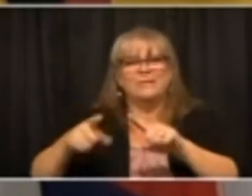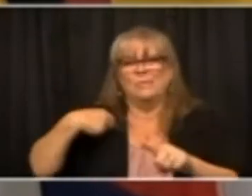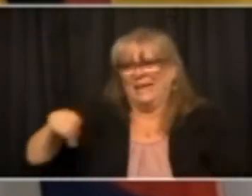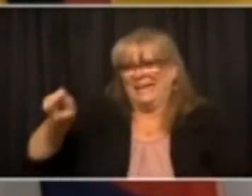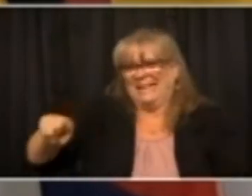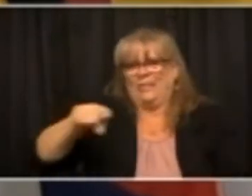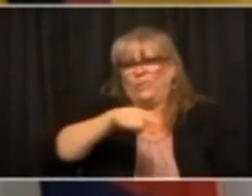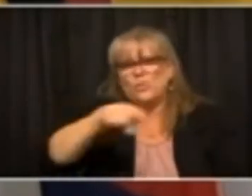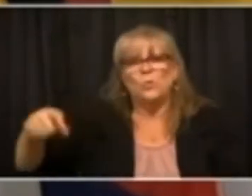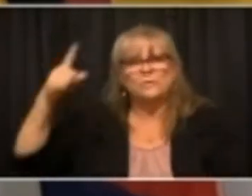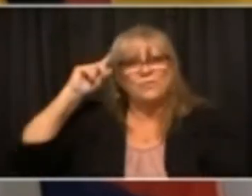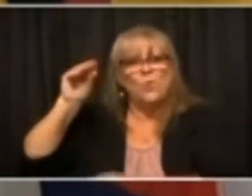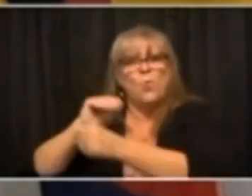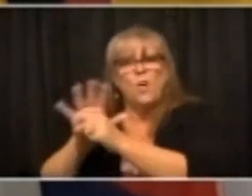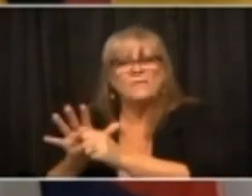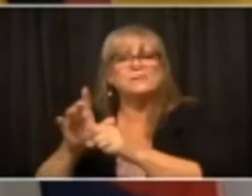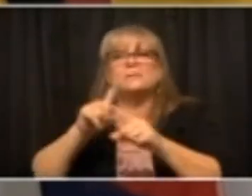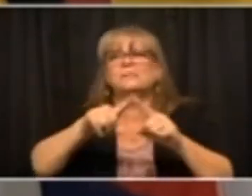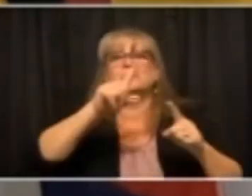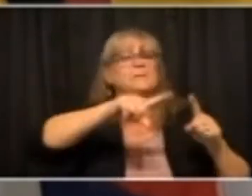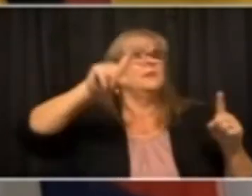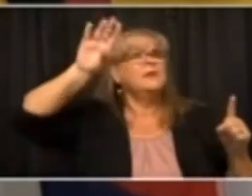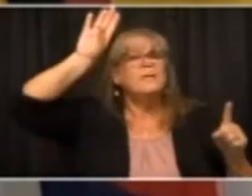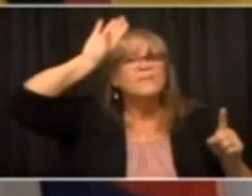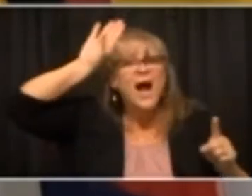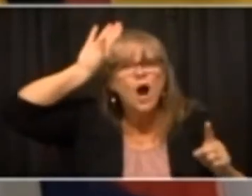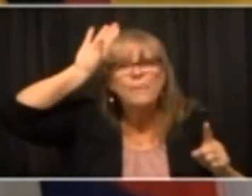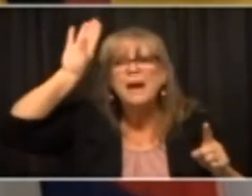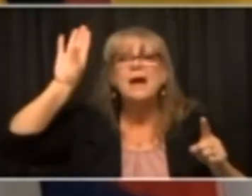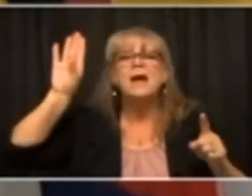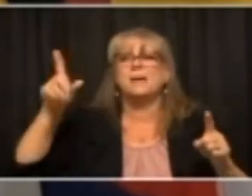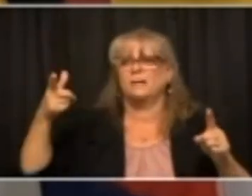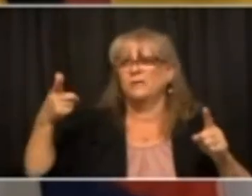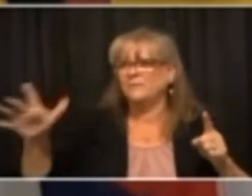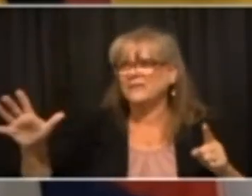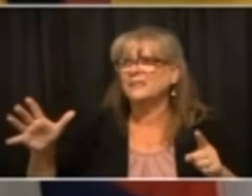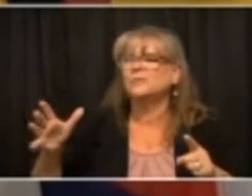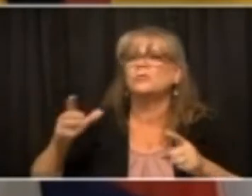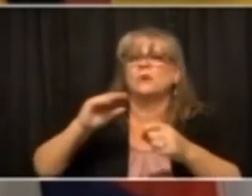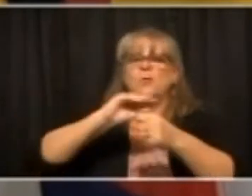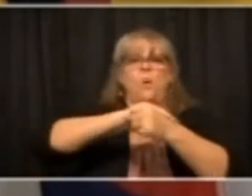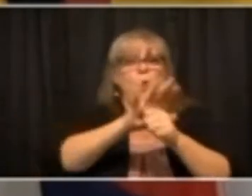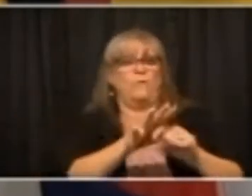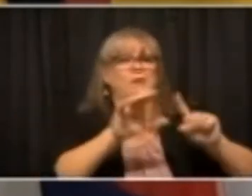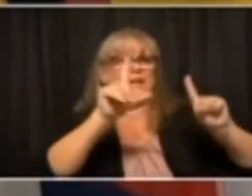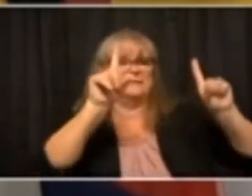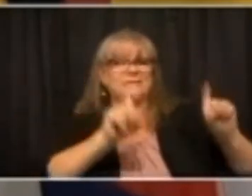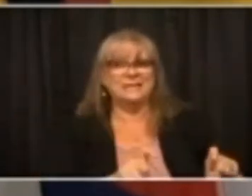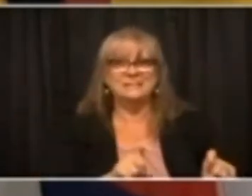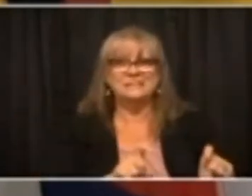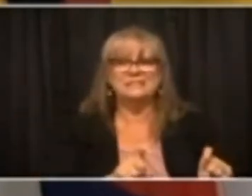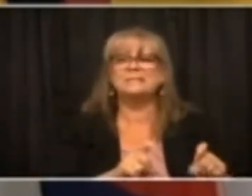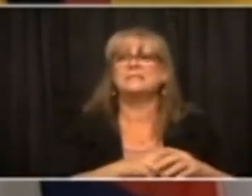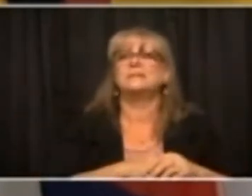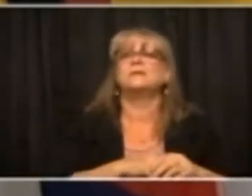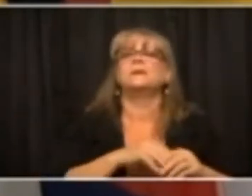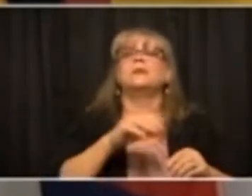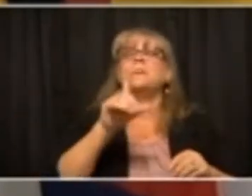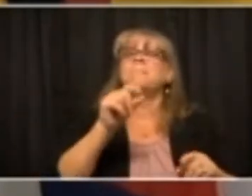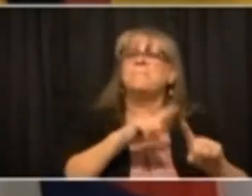testing as more people are understandably and rightfully getting tested because poor air quality can often cause